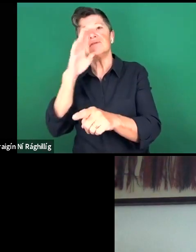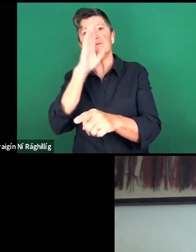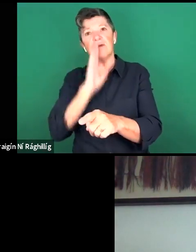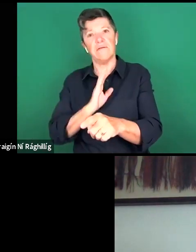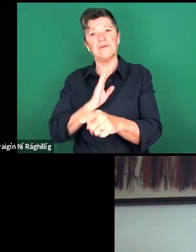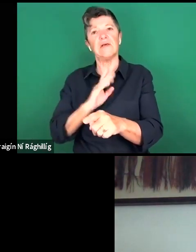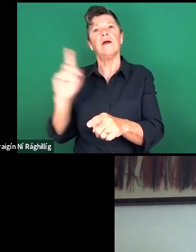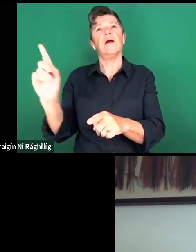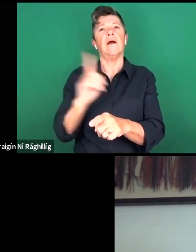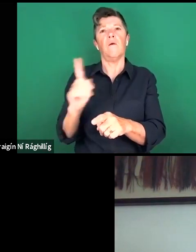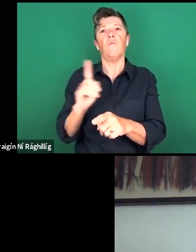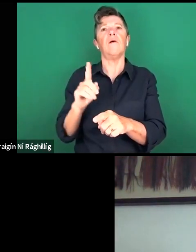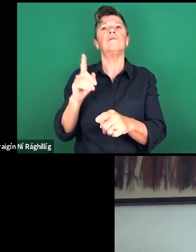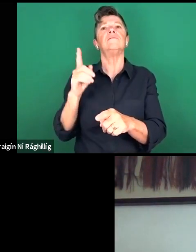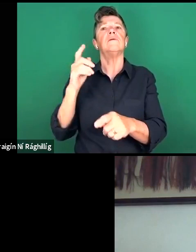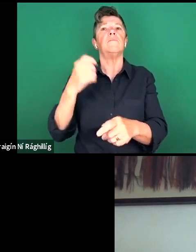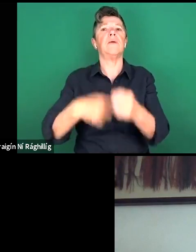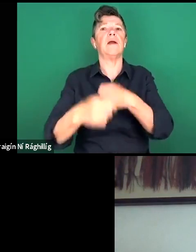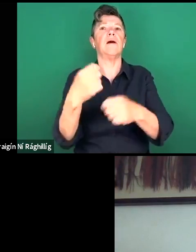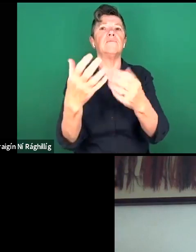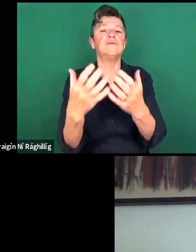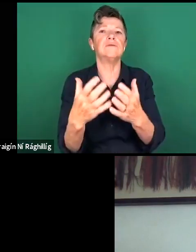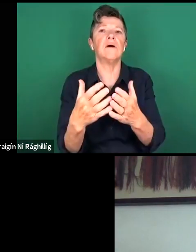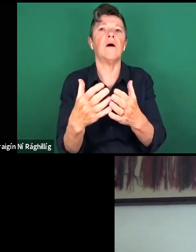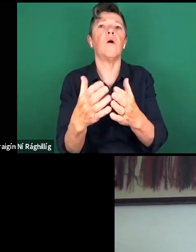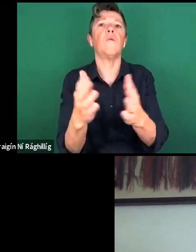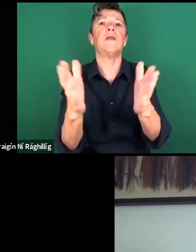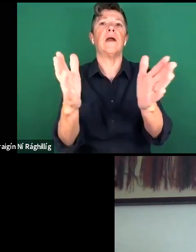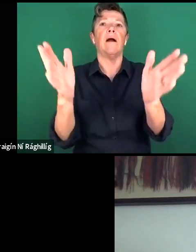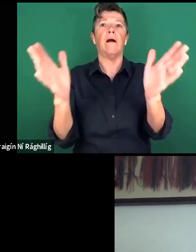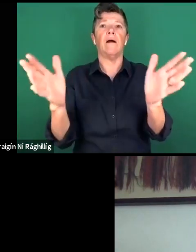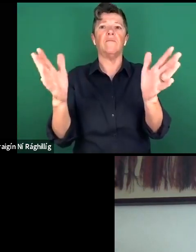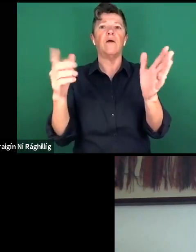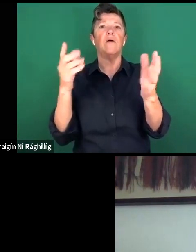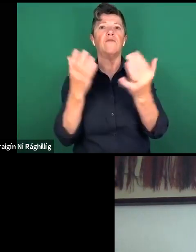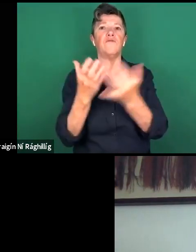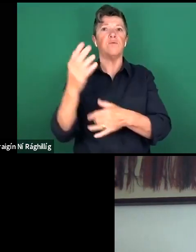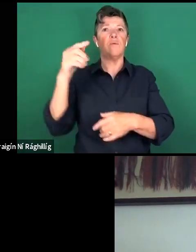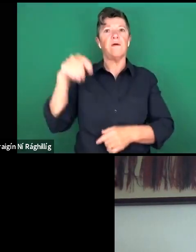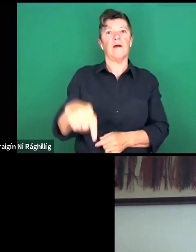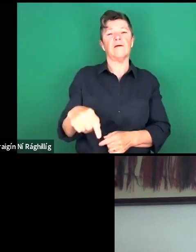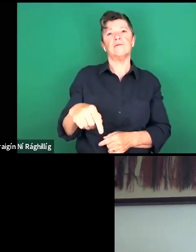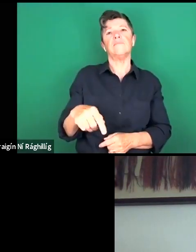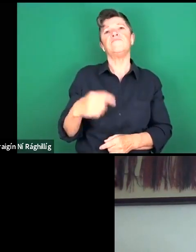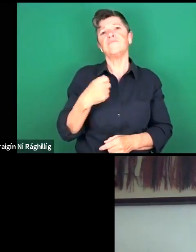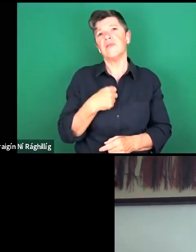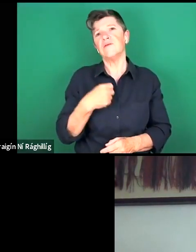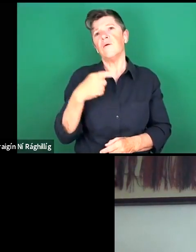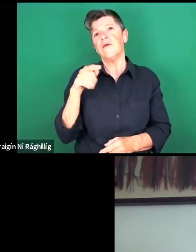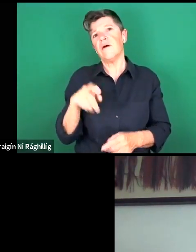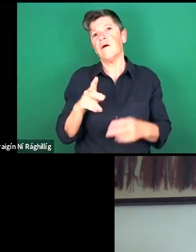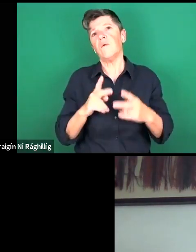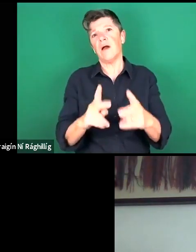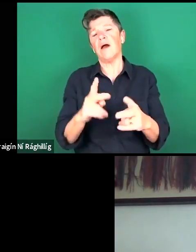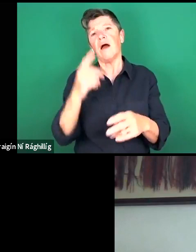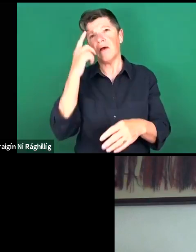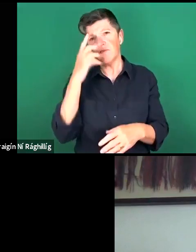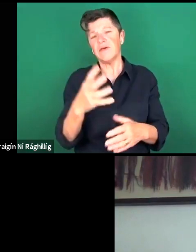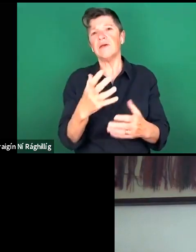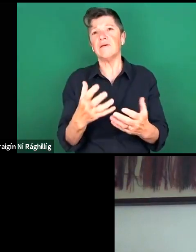. I'm convinced the scholars I critique is aware of the critique that's made and the reason I